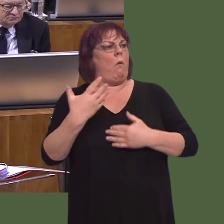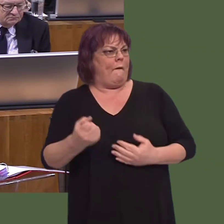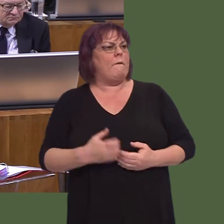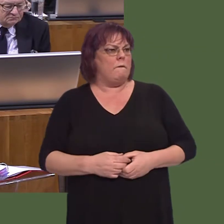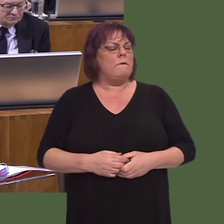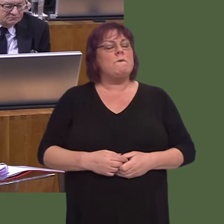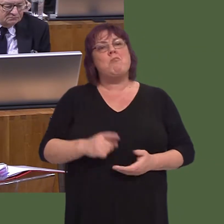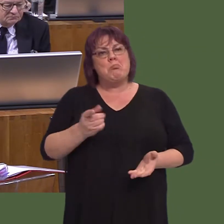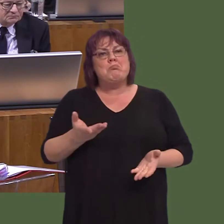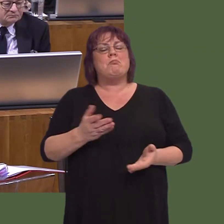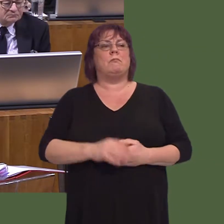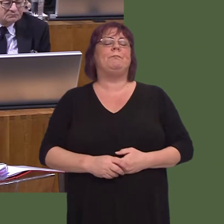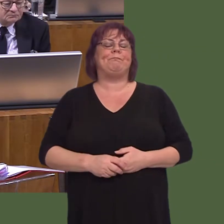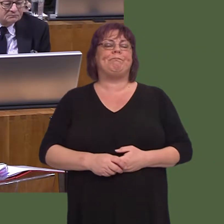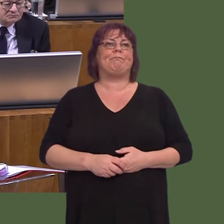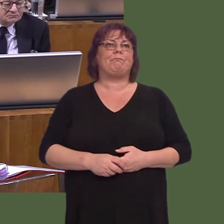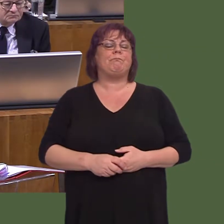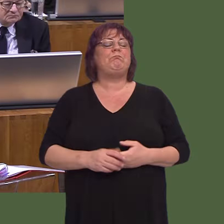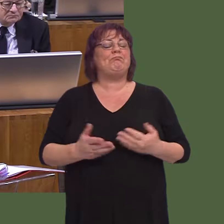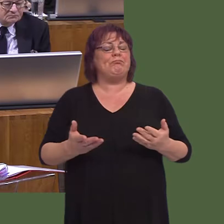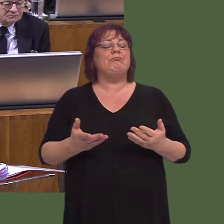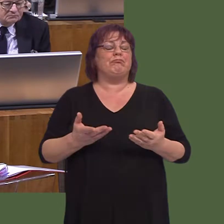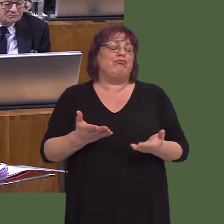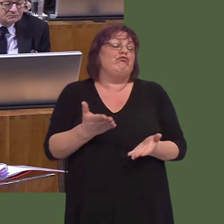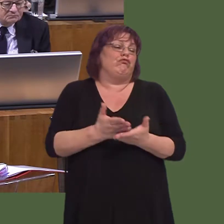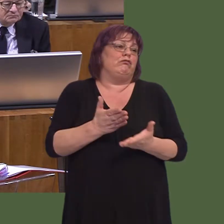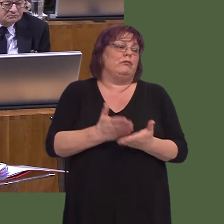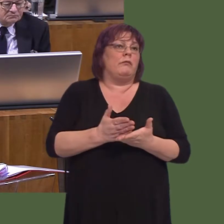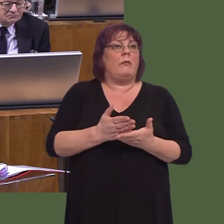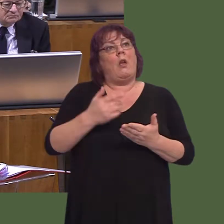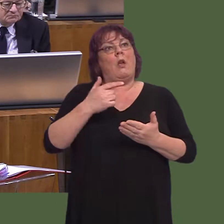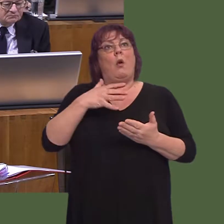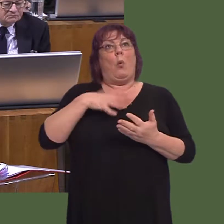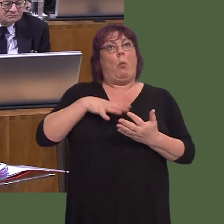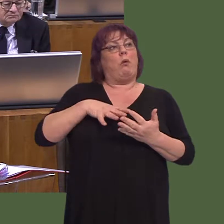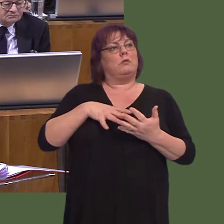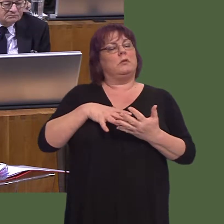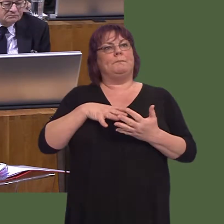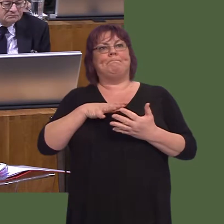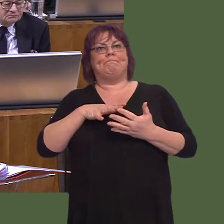And, of course, we can ask: what comes firstócars or the network?